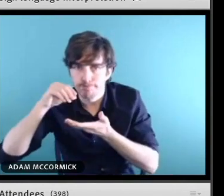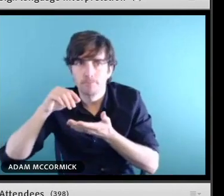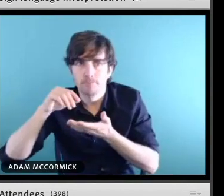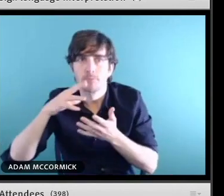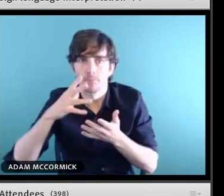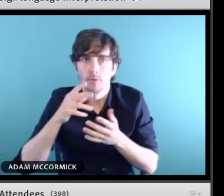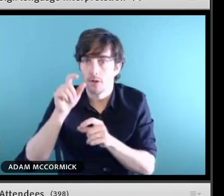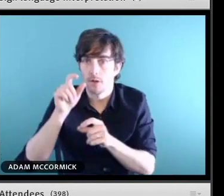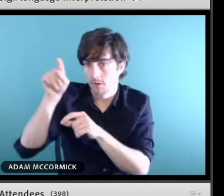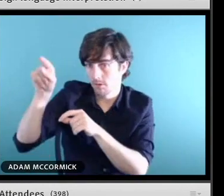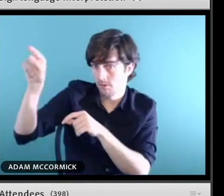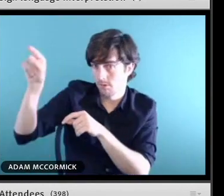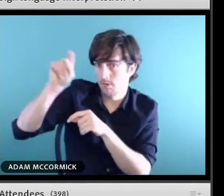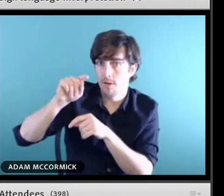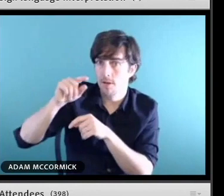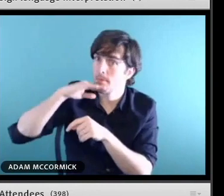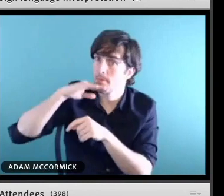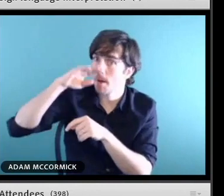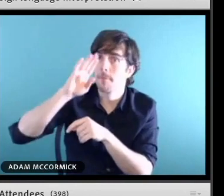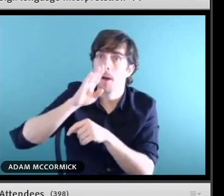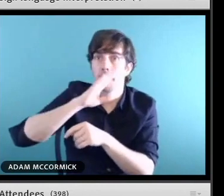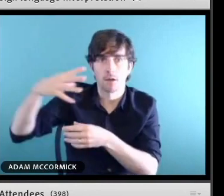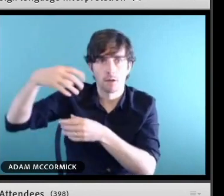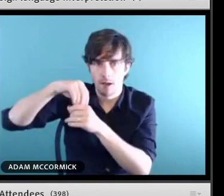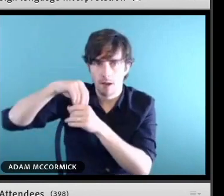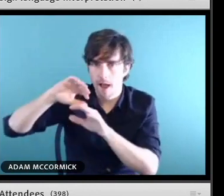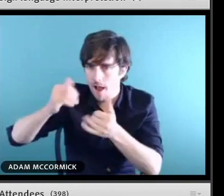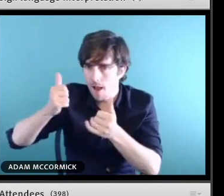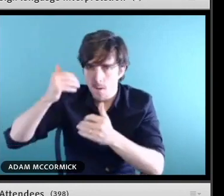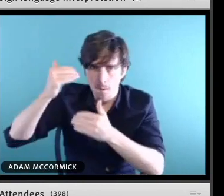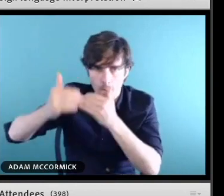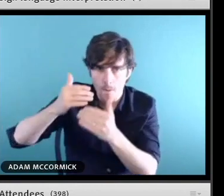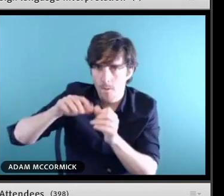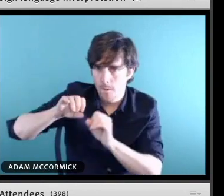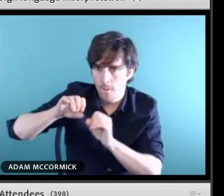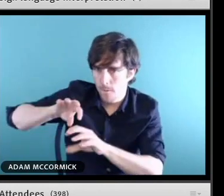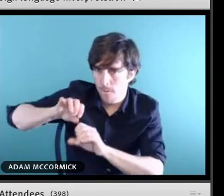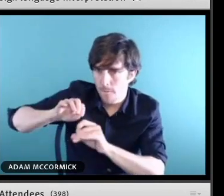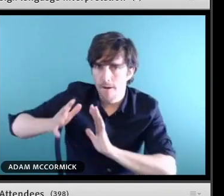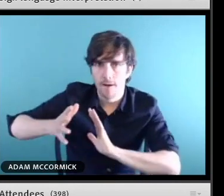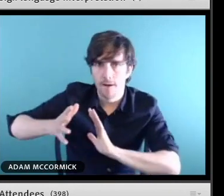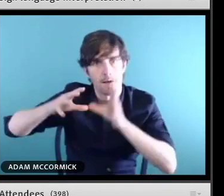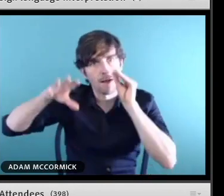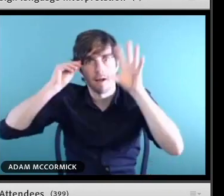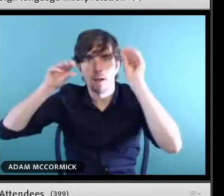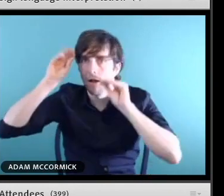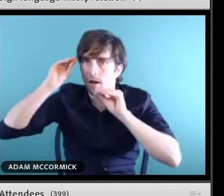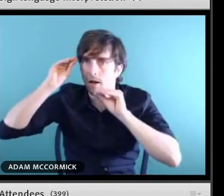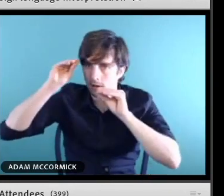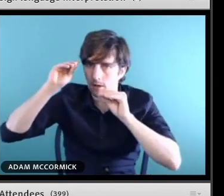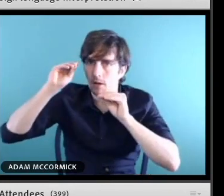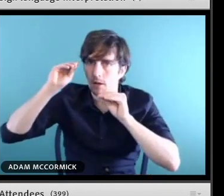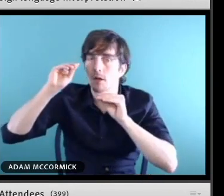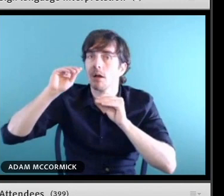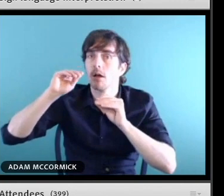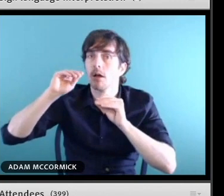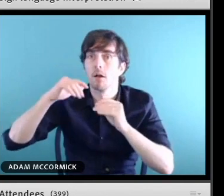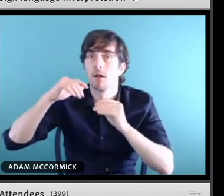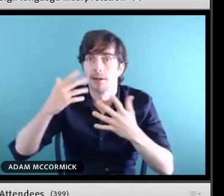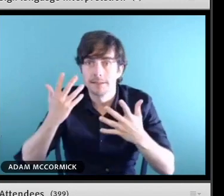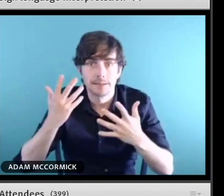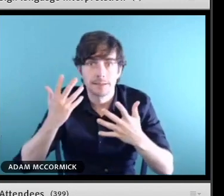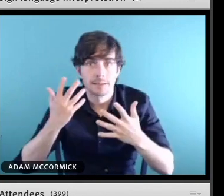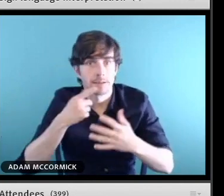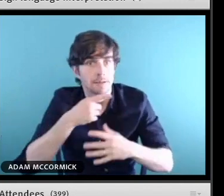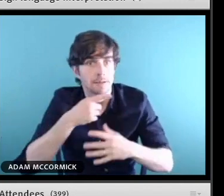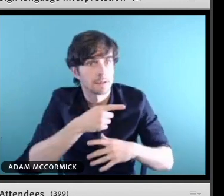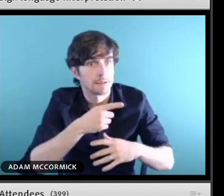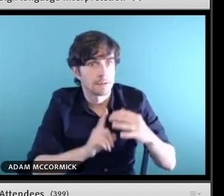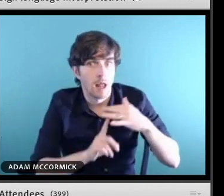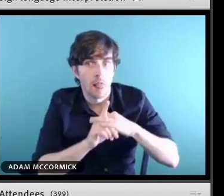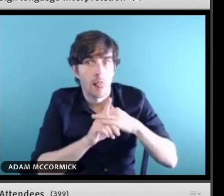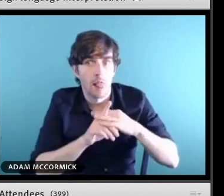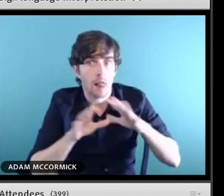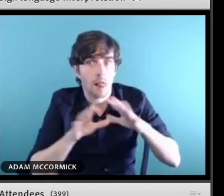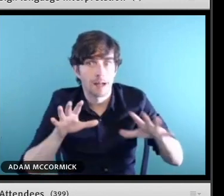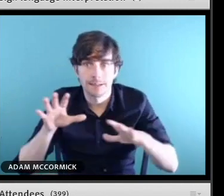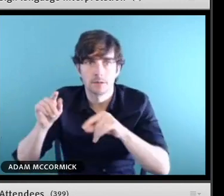requiring a system in activities and those with access to personal hygiene facility.